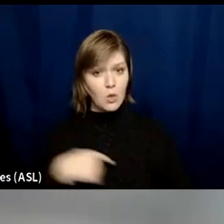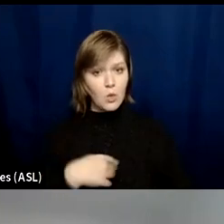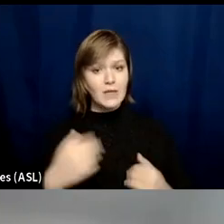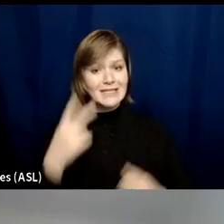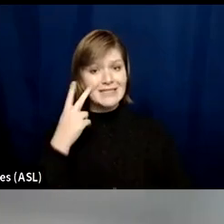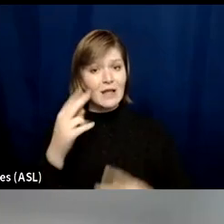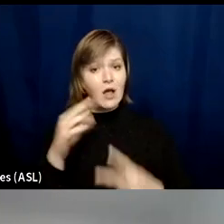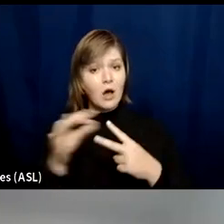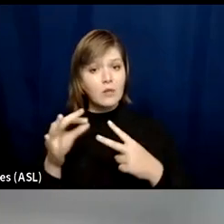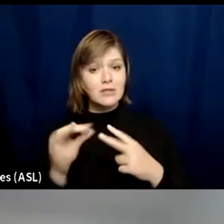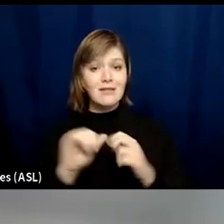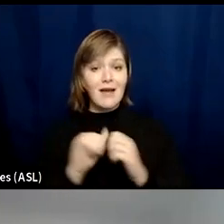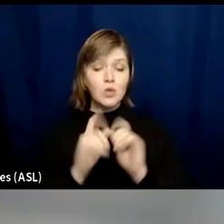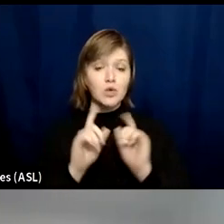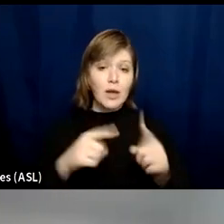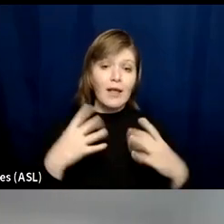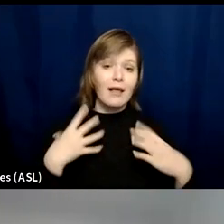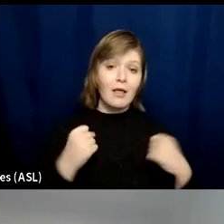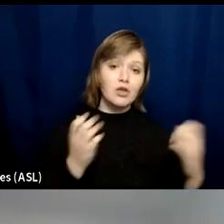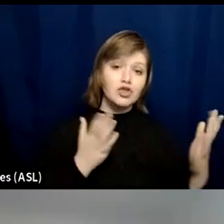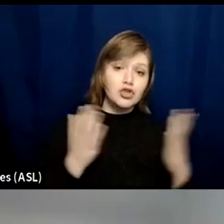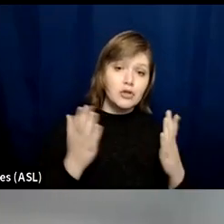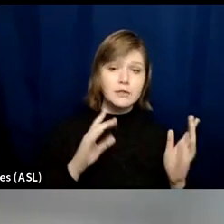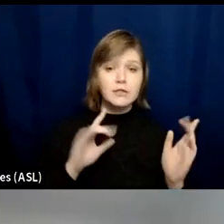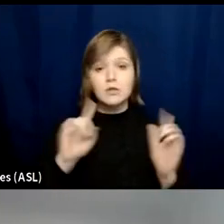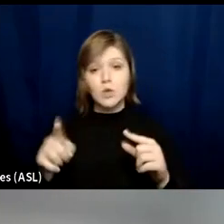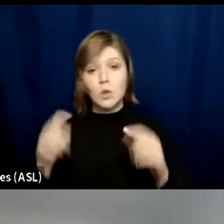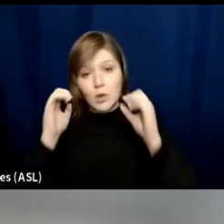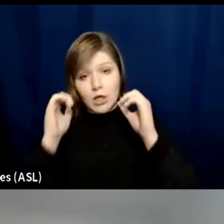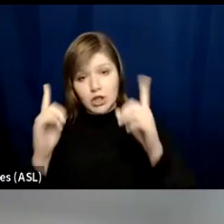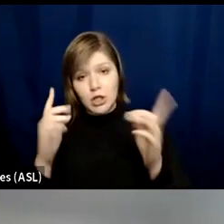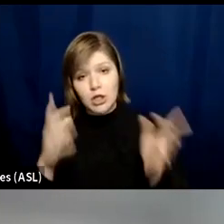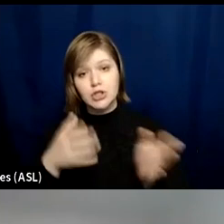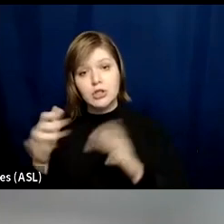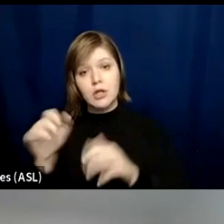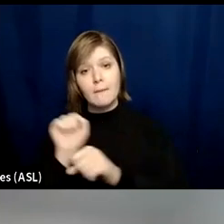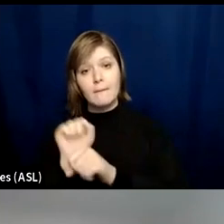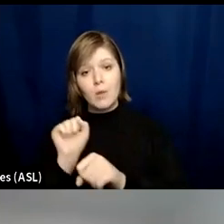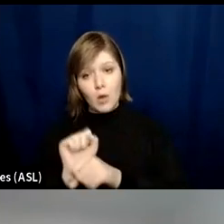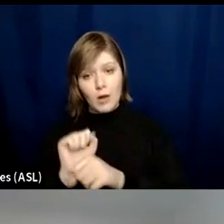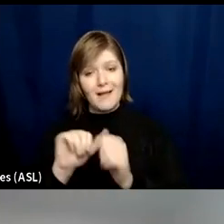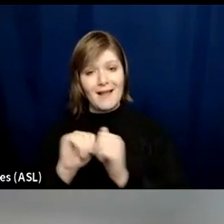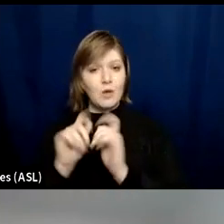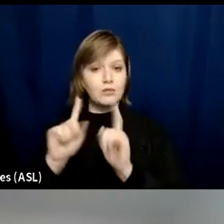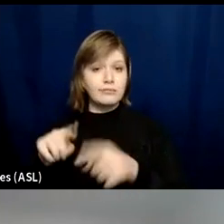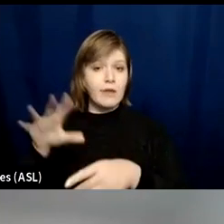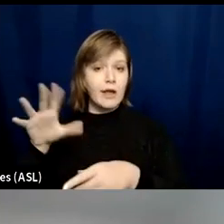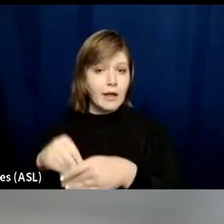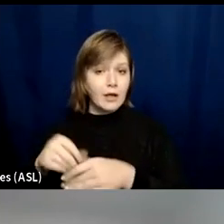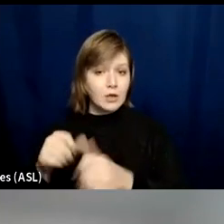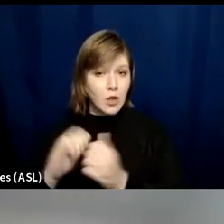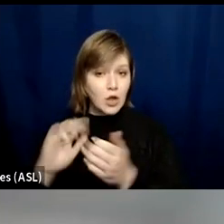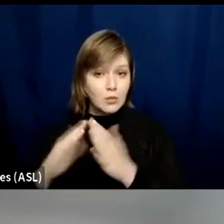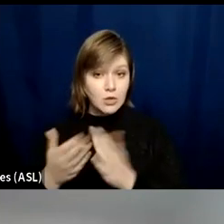LORI Would you be able to respond to a pool of community funds supporting housing? Can you talk a little bit of that? ALEXA